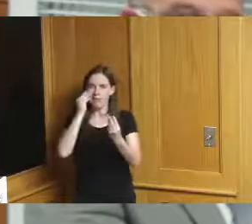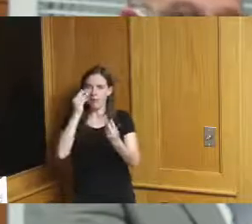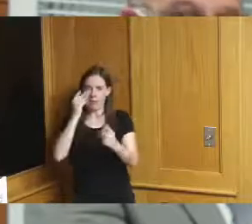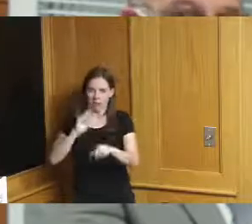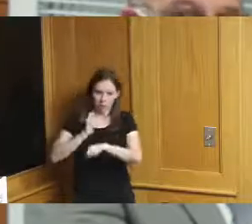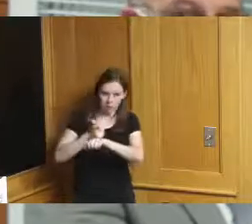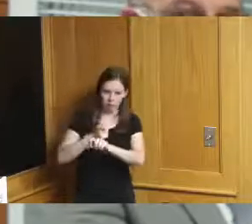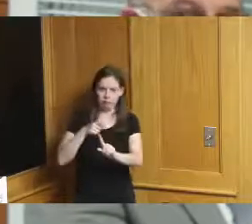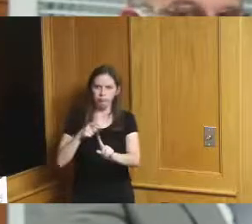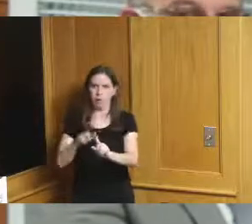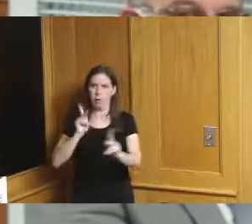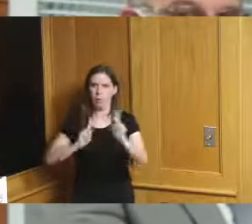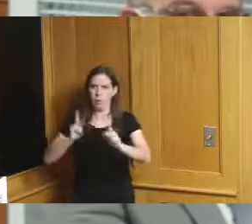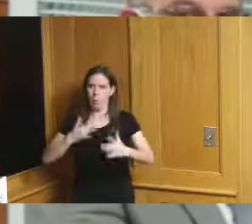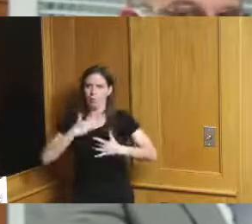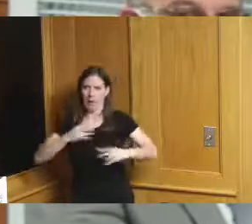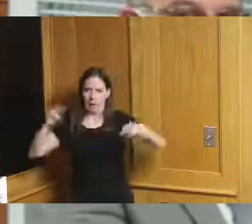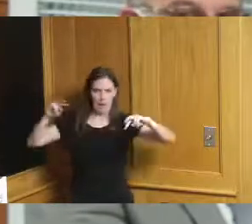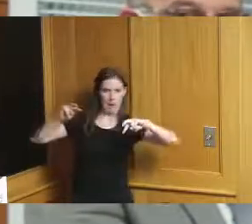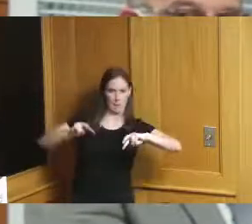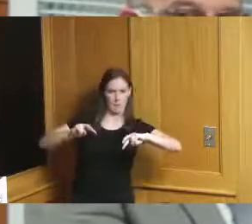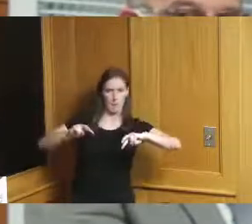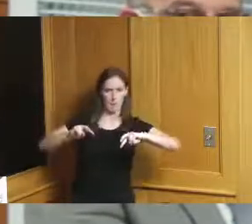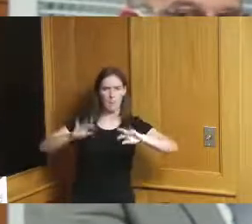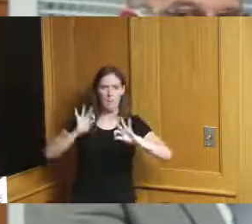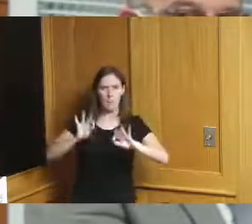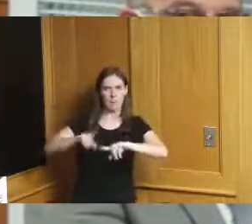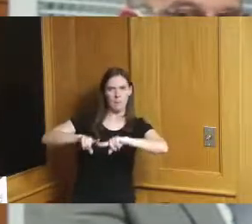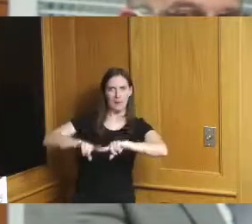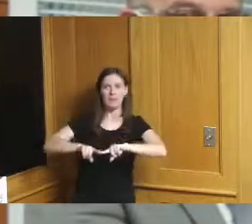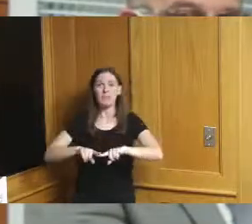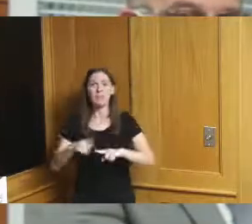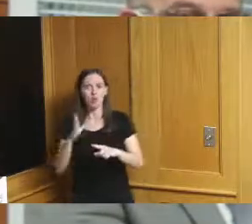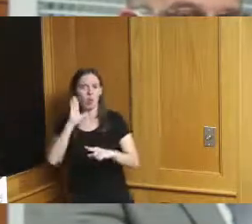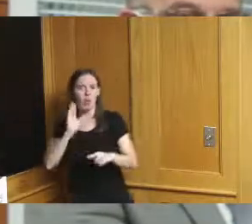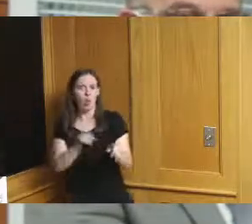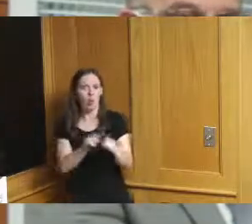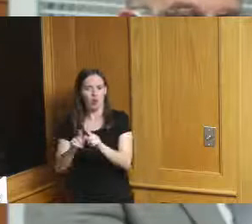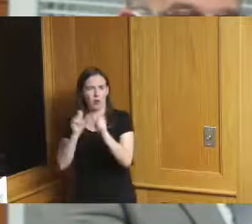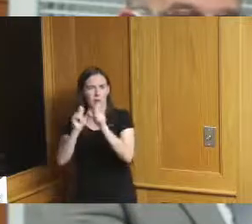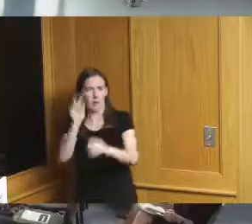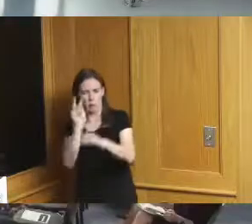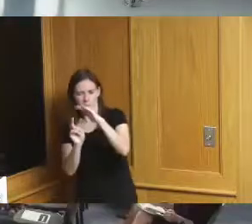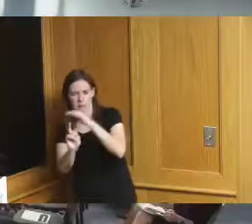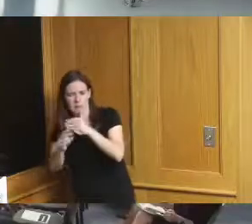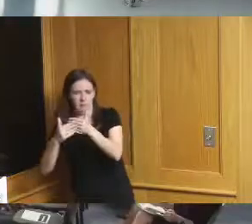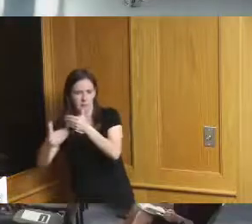we're always looking ahead and we'll keep looking ahead as well all right thank you Commissioner